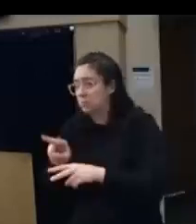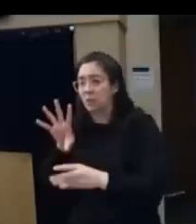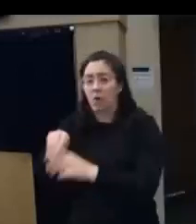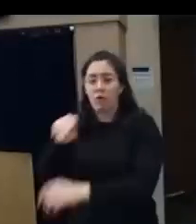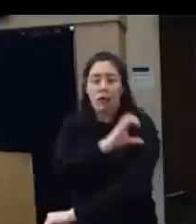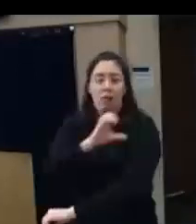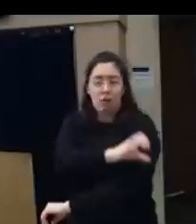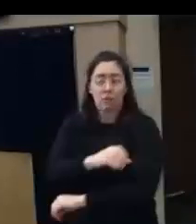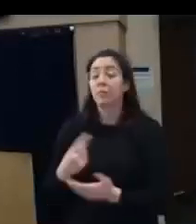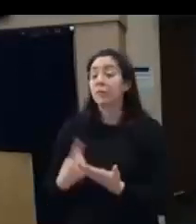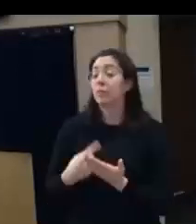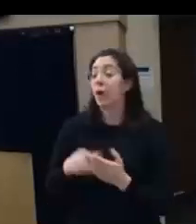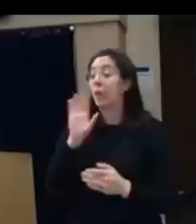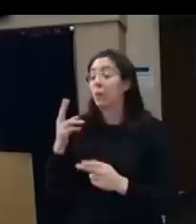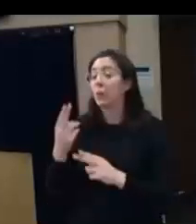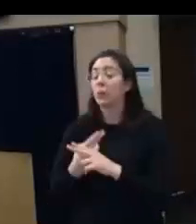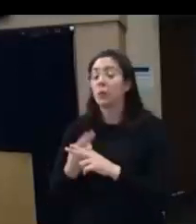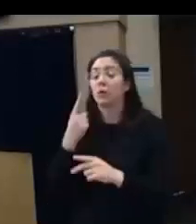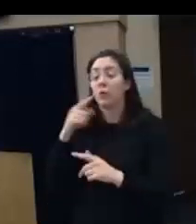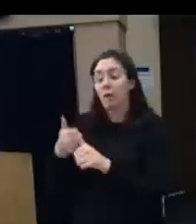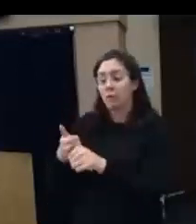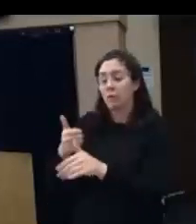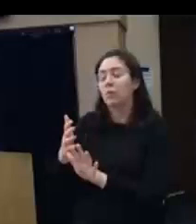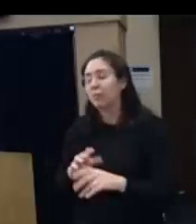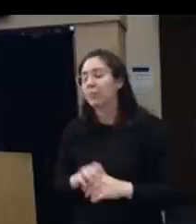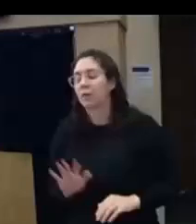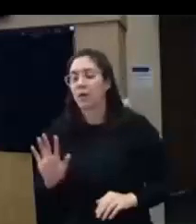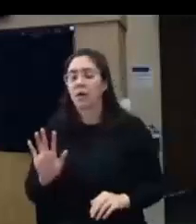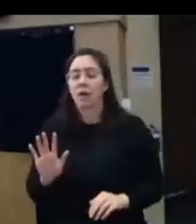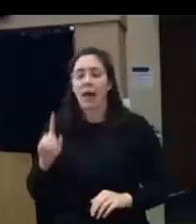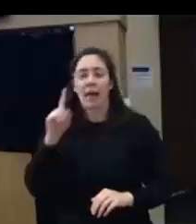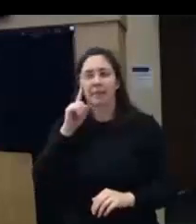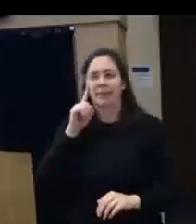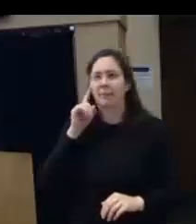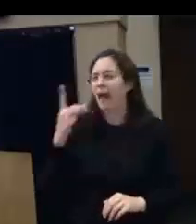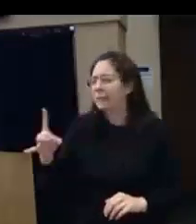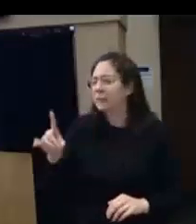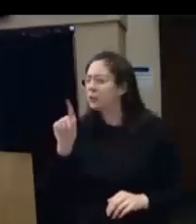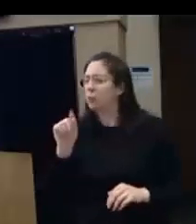and sometimes I use it to look at avoidant so there's I think there's about or 20 questions